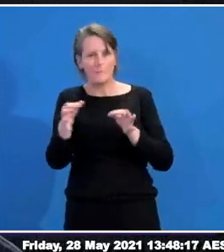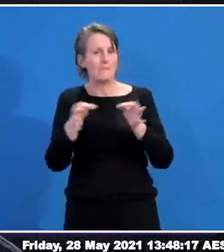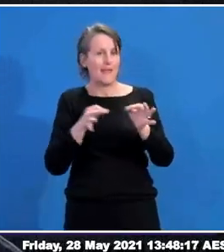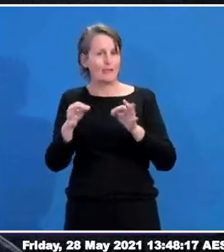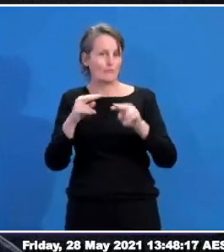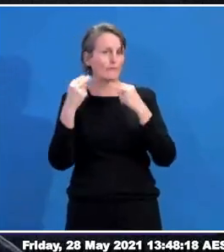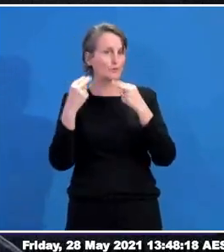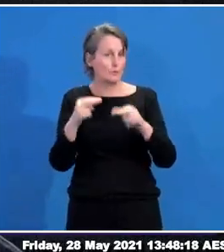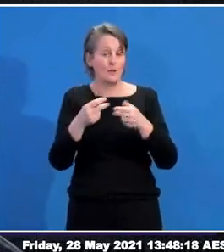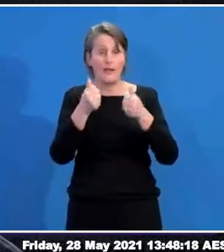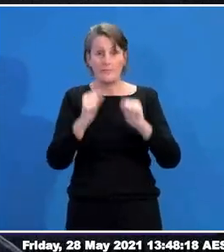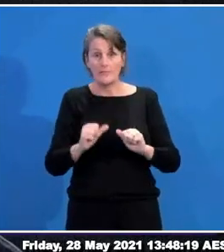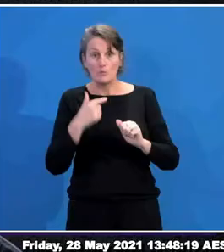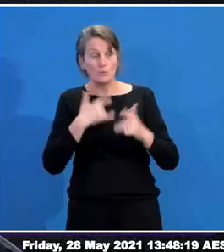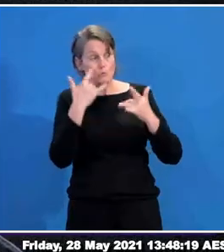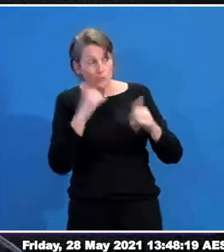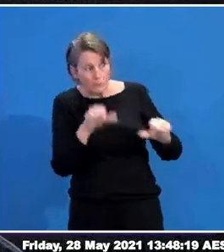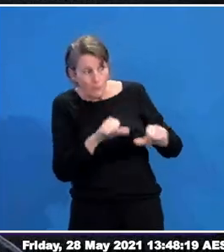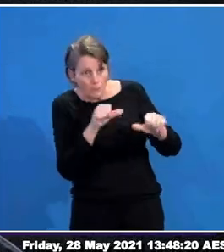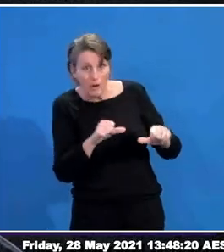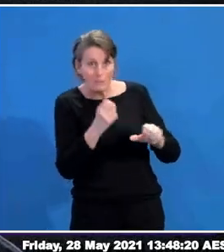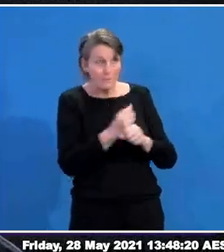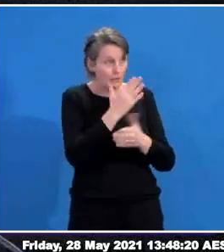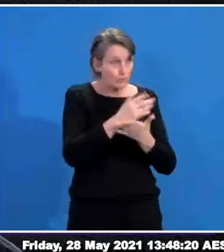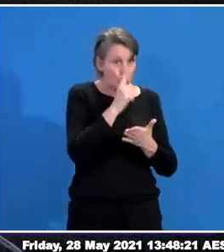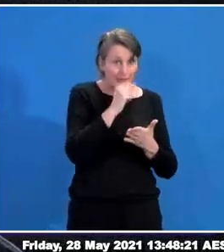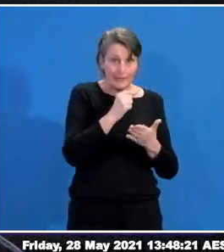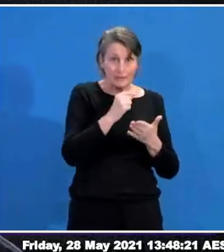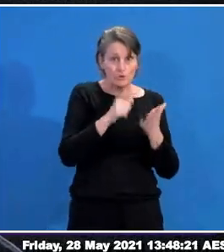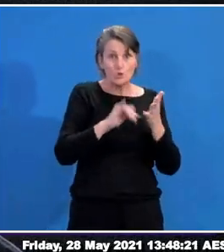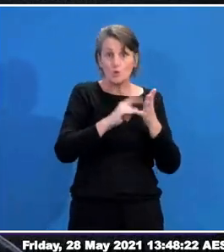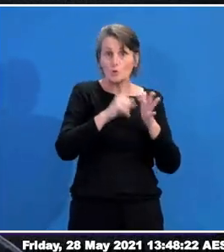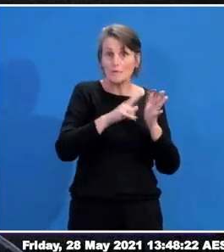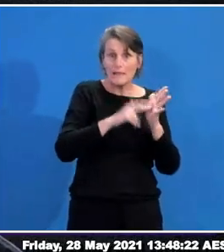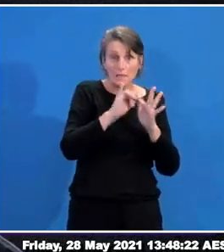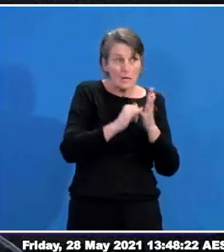to make sure they are continuing to access their supports, working towards their goals, spending their plans well.